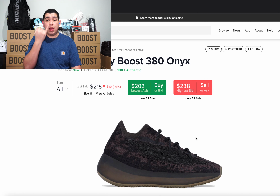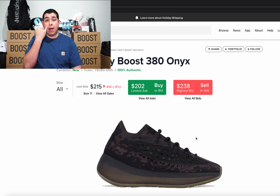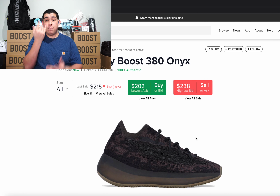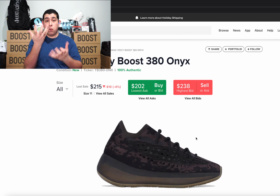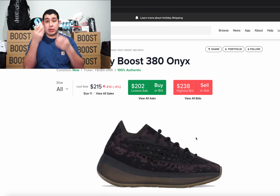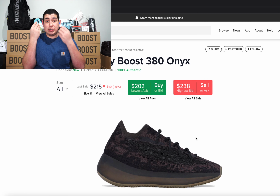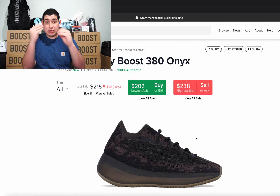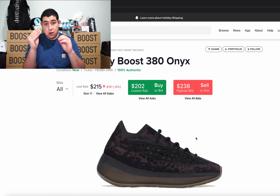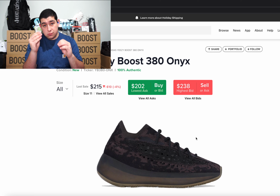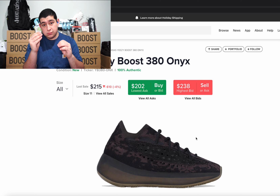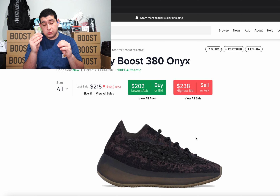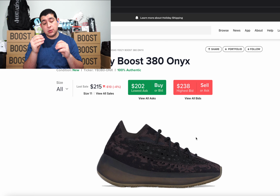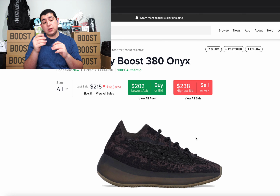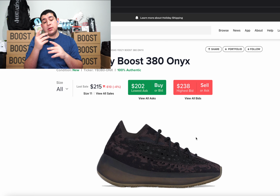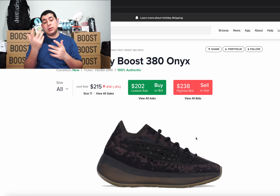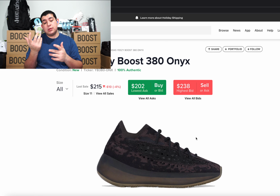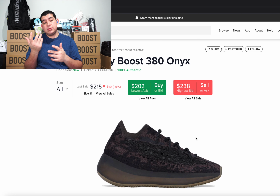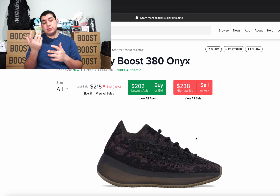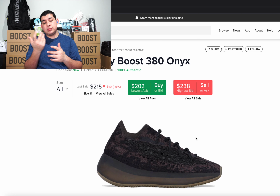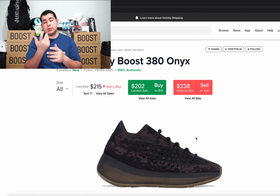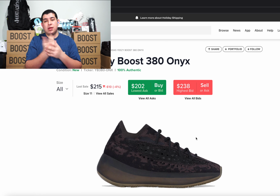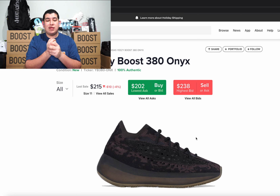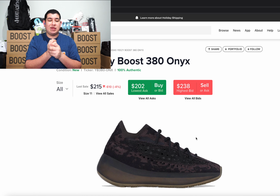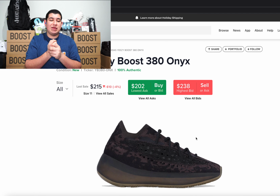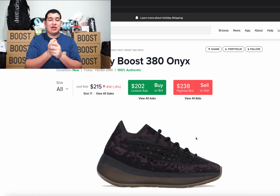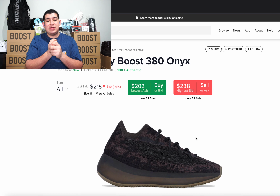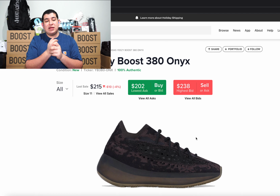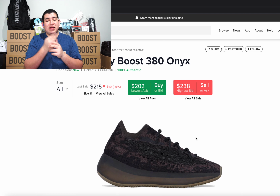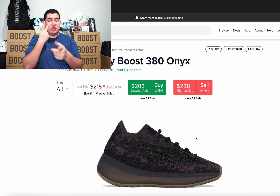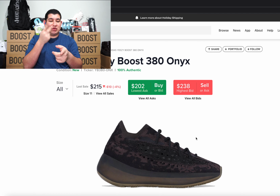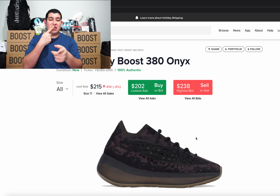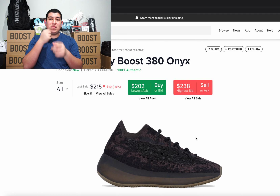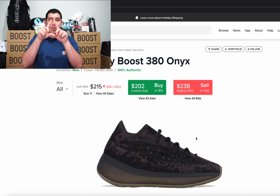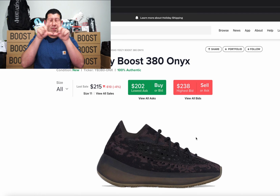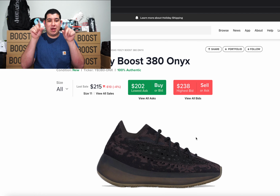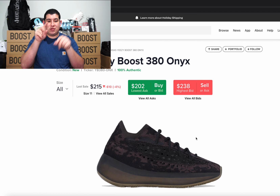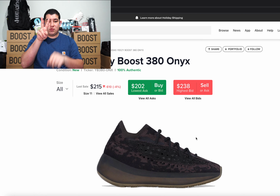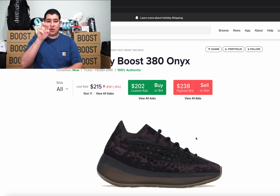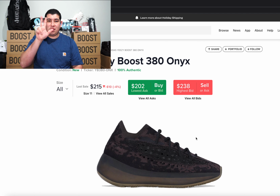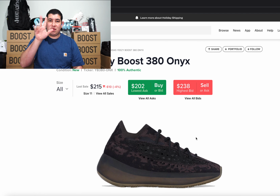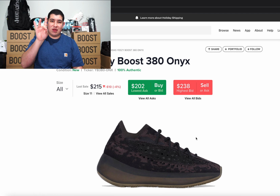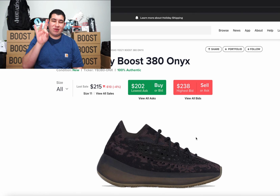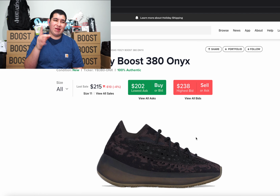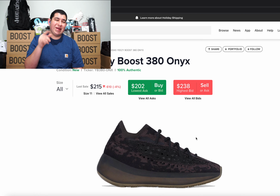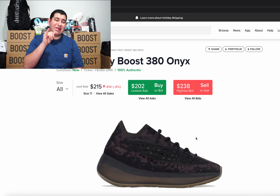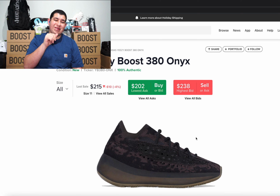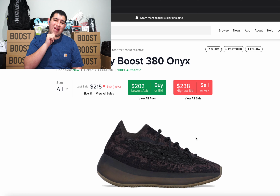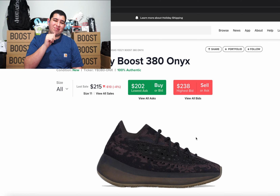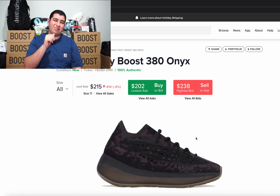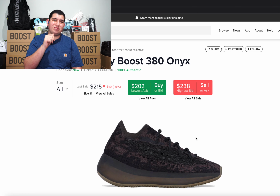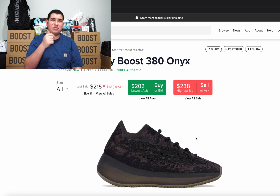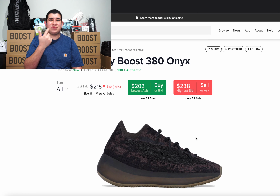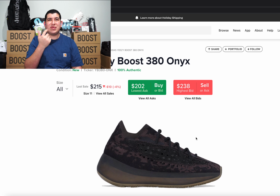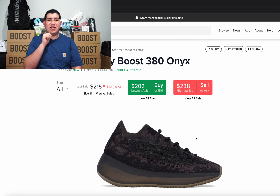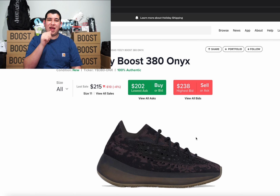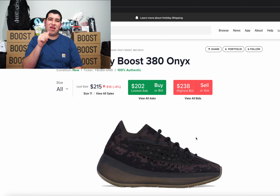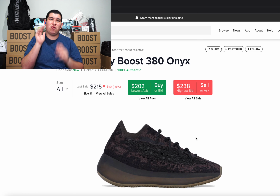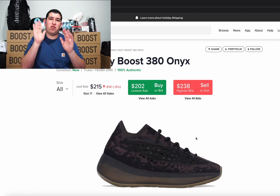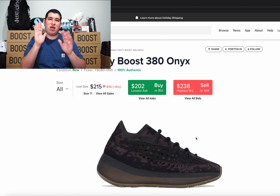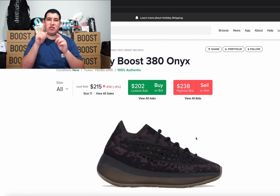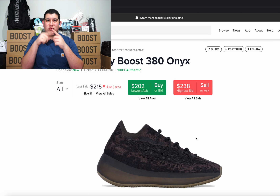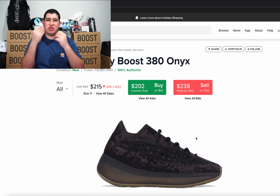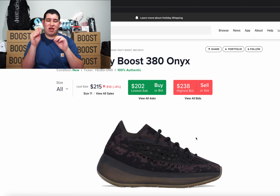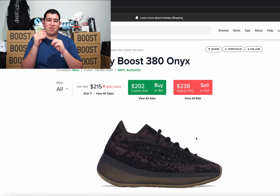Alright, I’m talking about resell on this sneaker…. You see the red box here. It is not great..